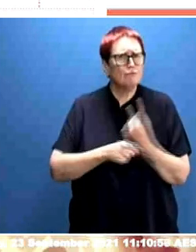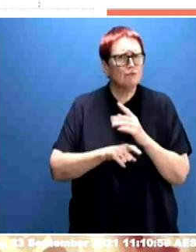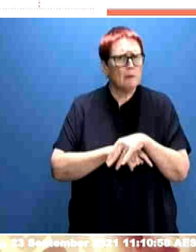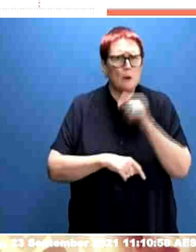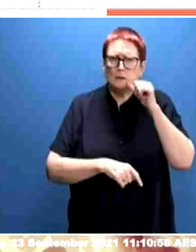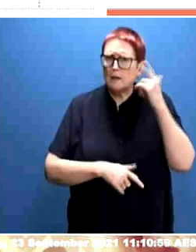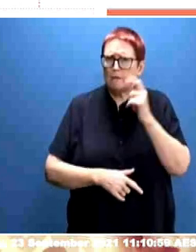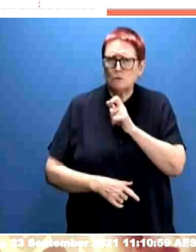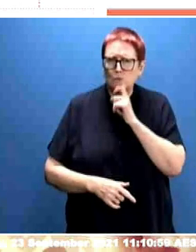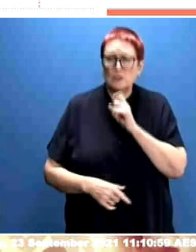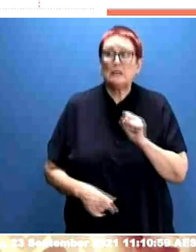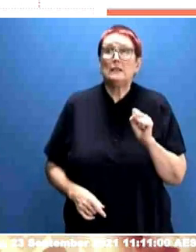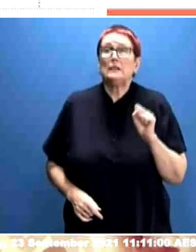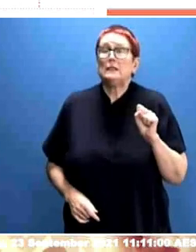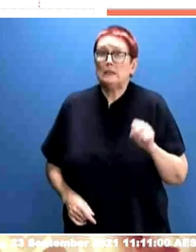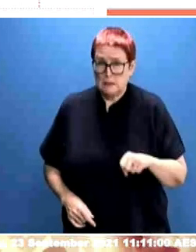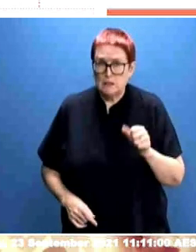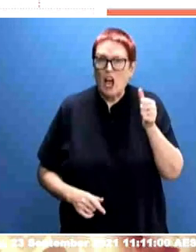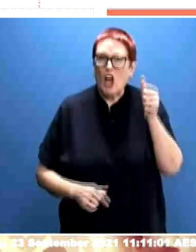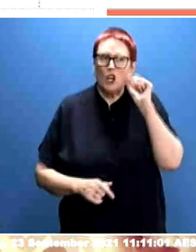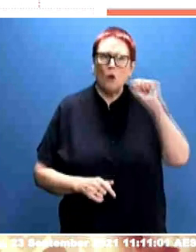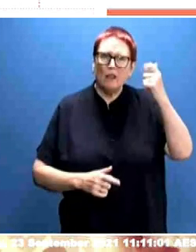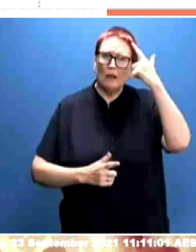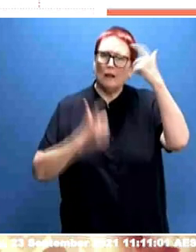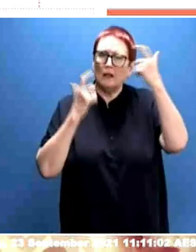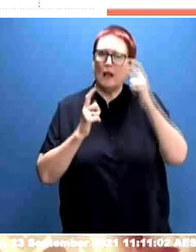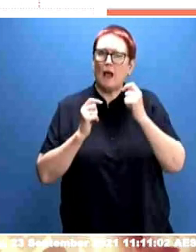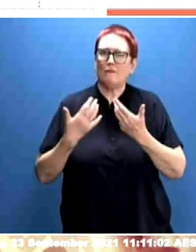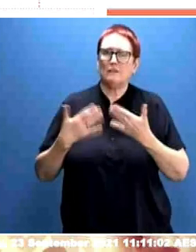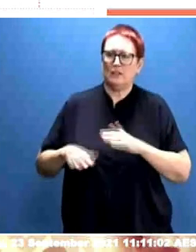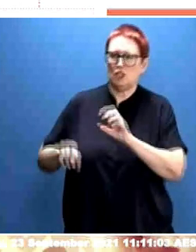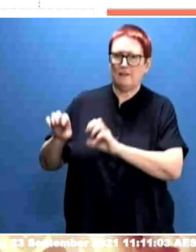Yes, I'm aware of the recommendations from the evaluation, yes.